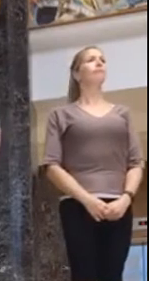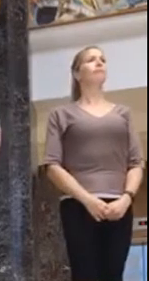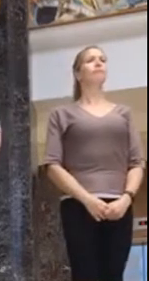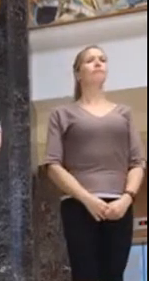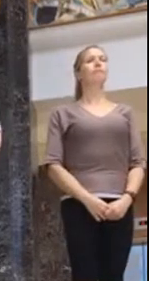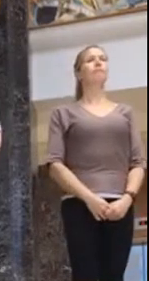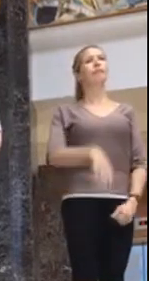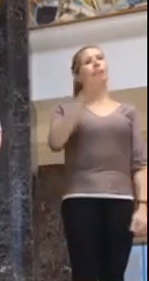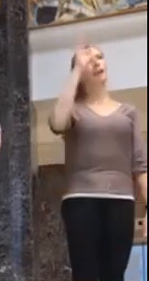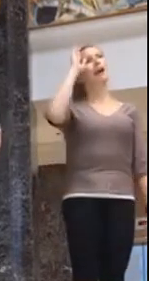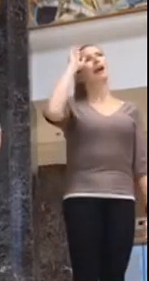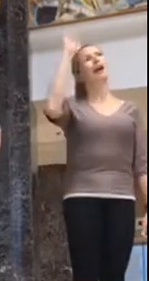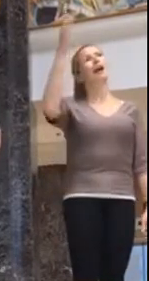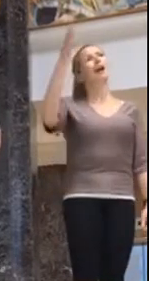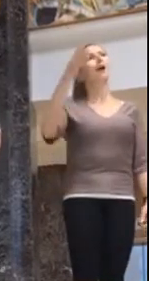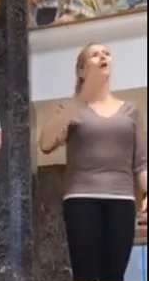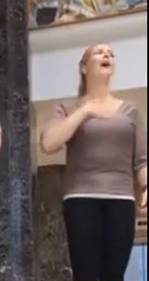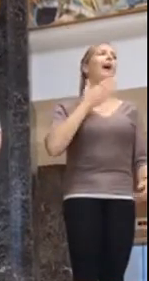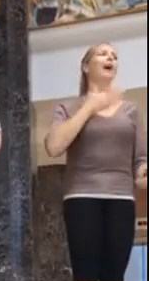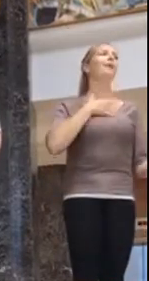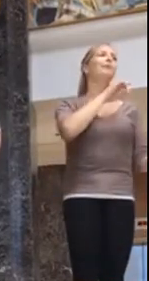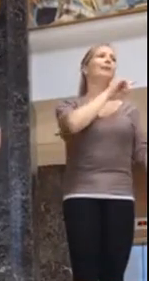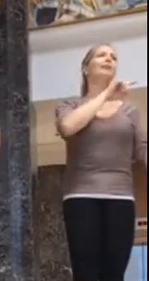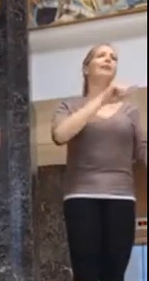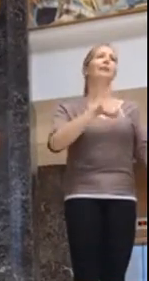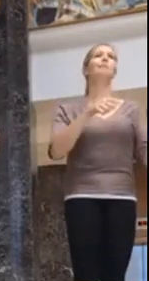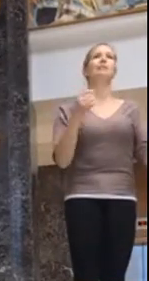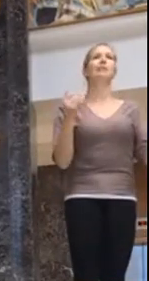Hello, it's a pleasure to be here today to talk to you about something that is very,